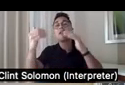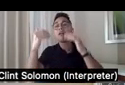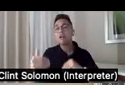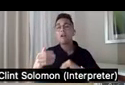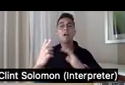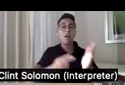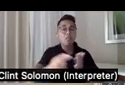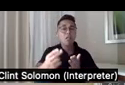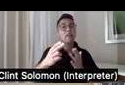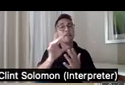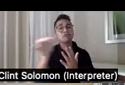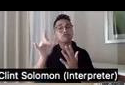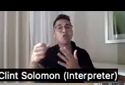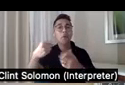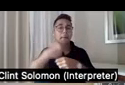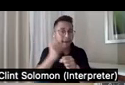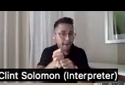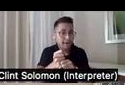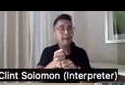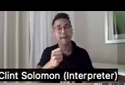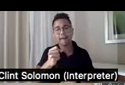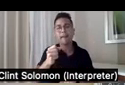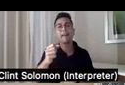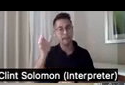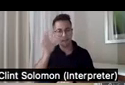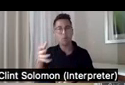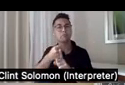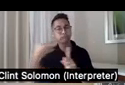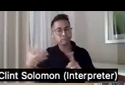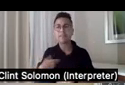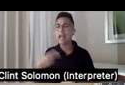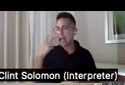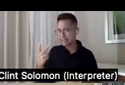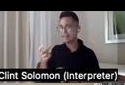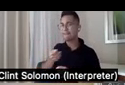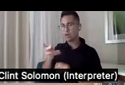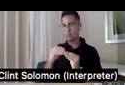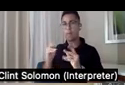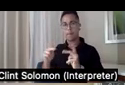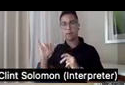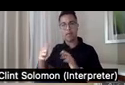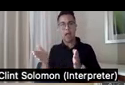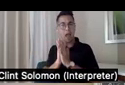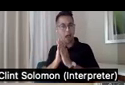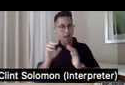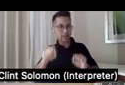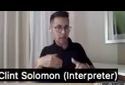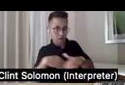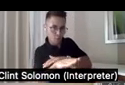choice making which we'll also talk about today i see a few more people that i'm admitting